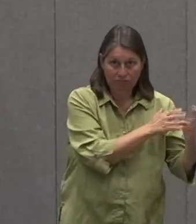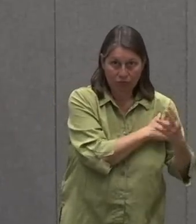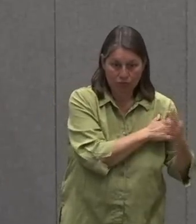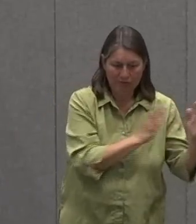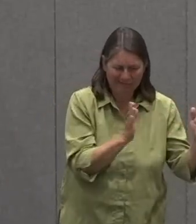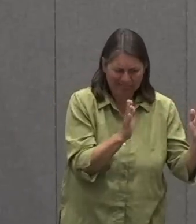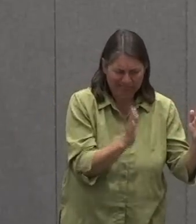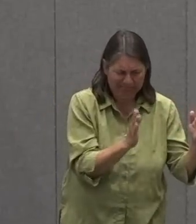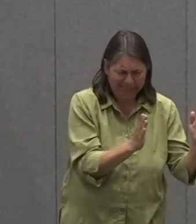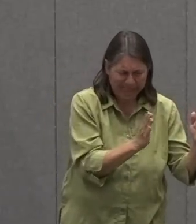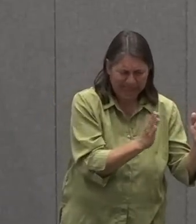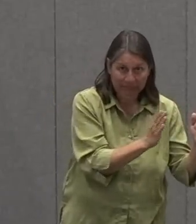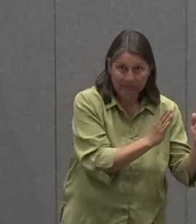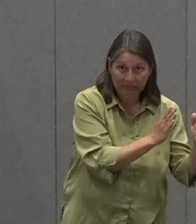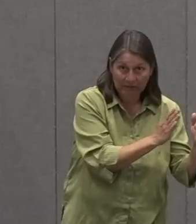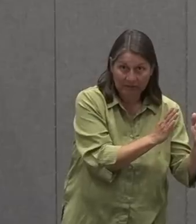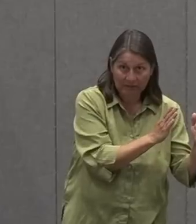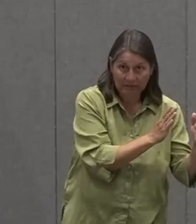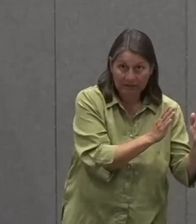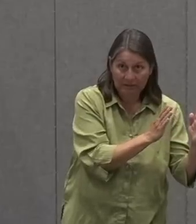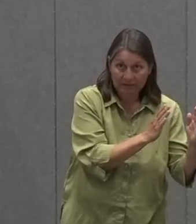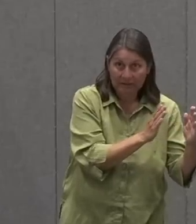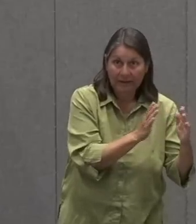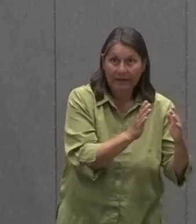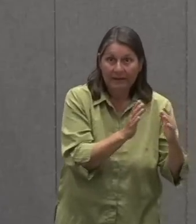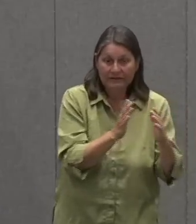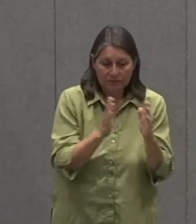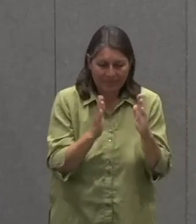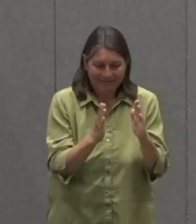and then that full tenth to the next number